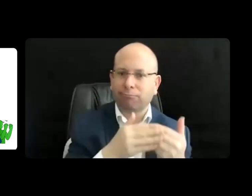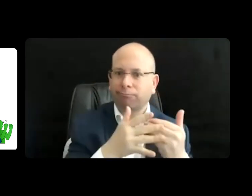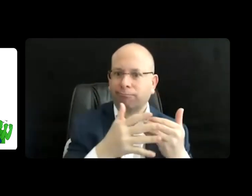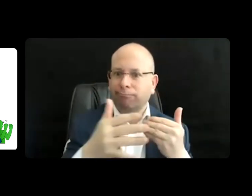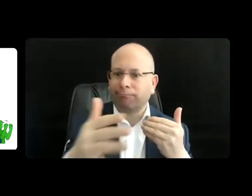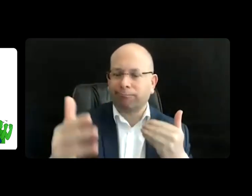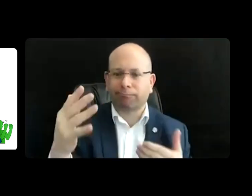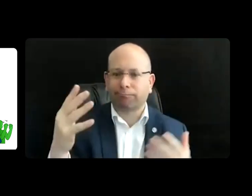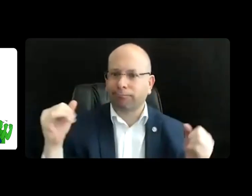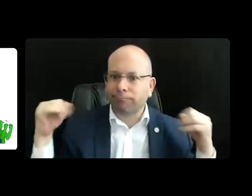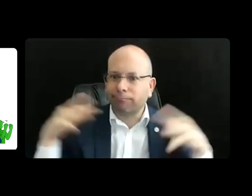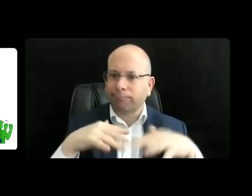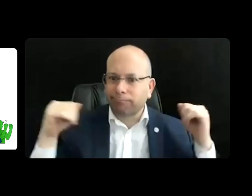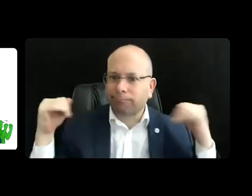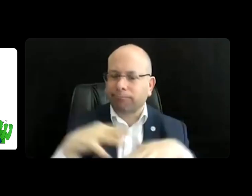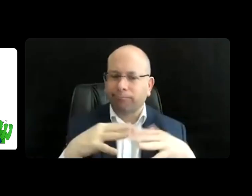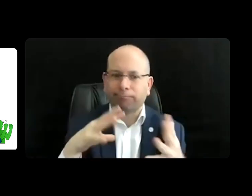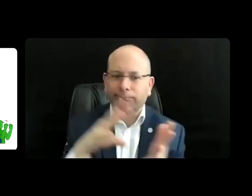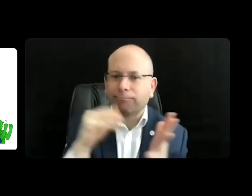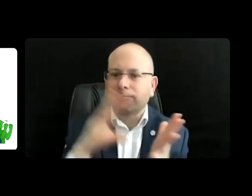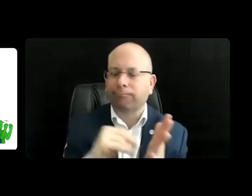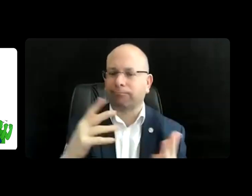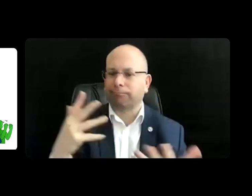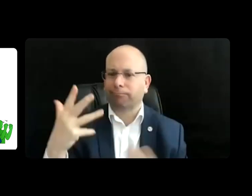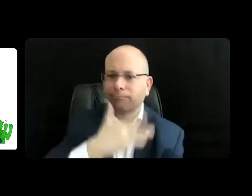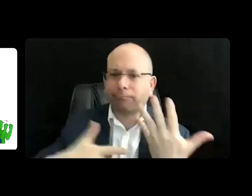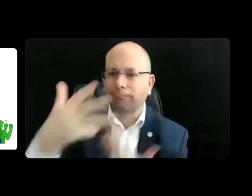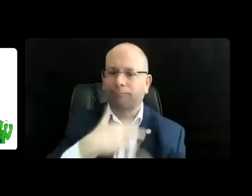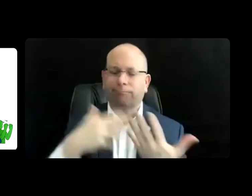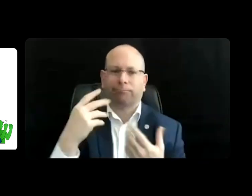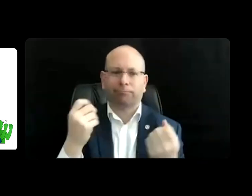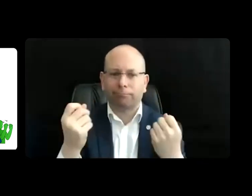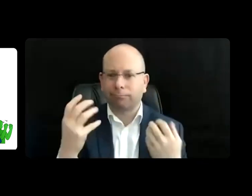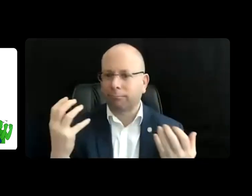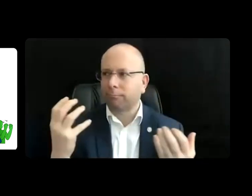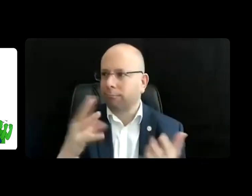Starting in 2016 in Phoenix and being an annual event thereafter with people congregating